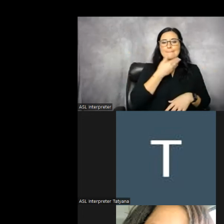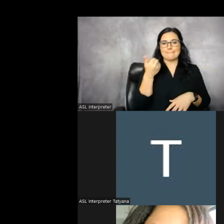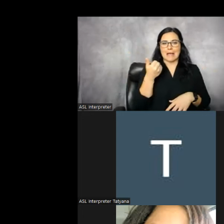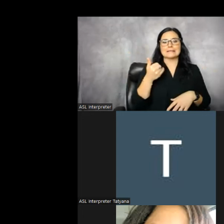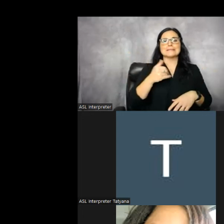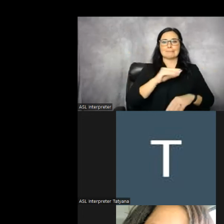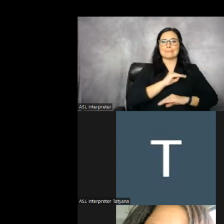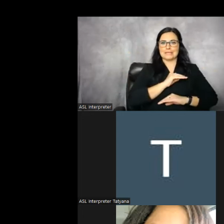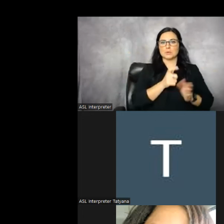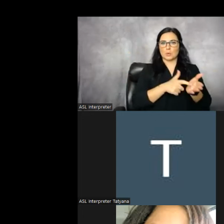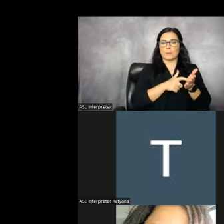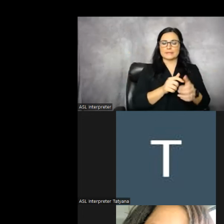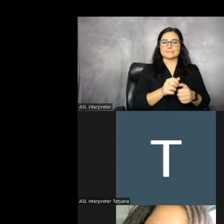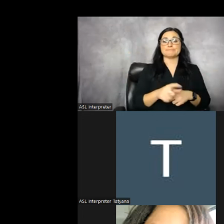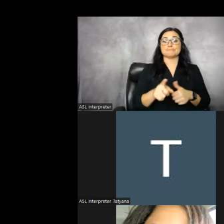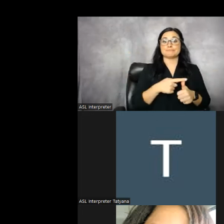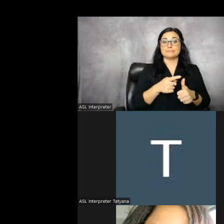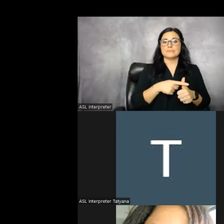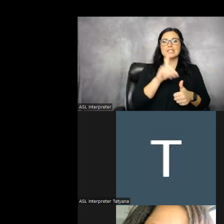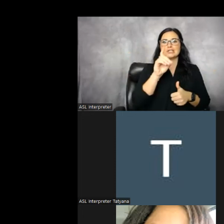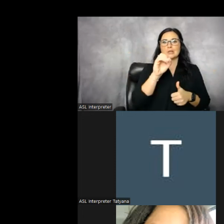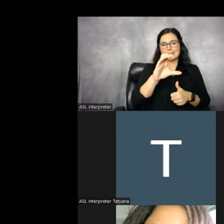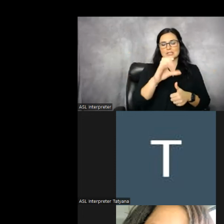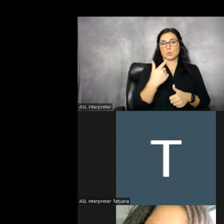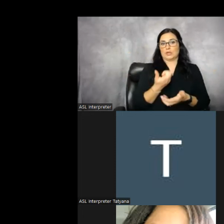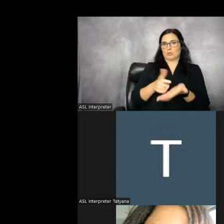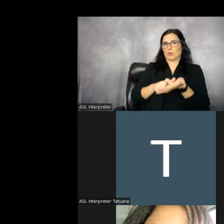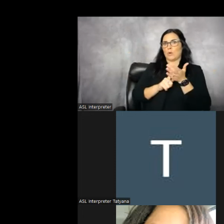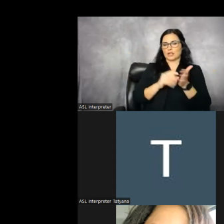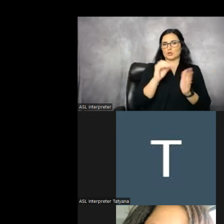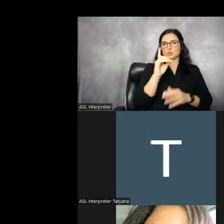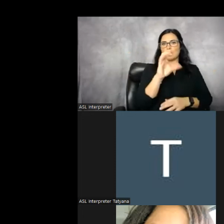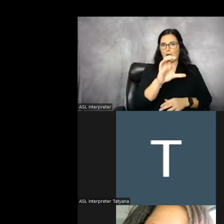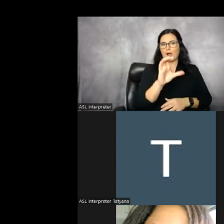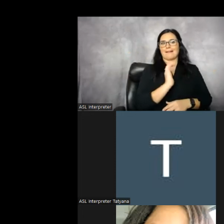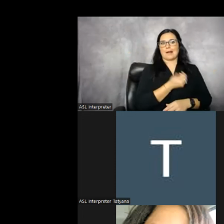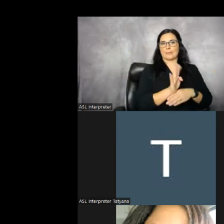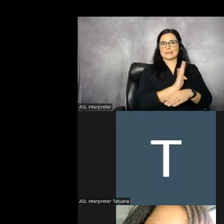Starting with documentation, we are required to document our business requirements.